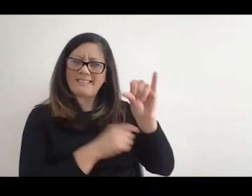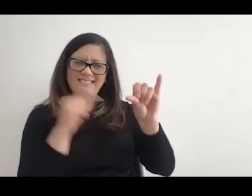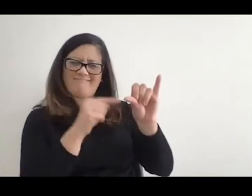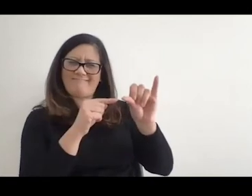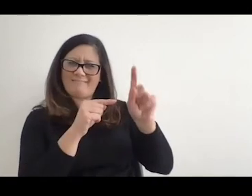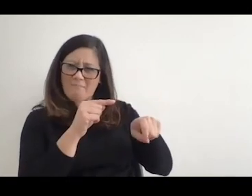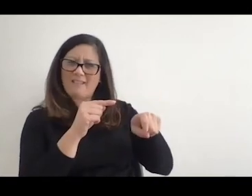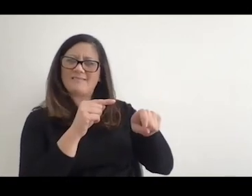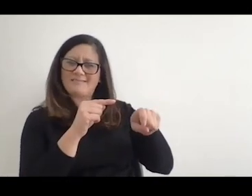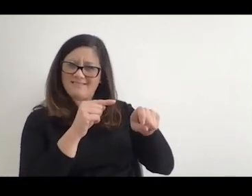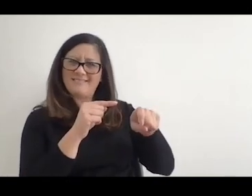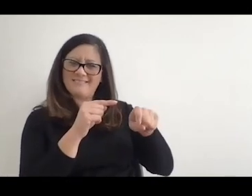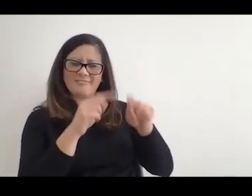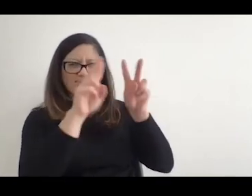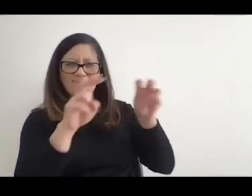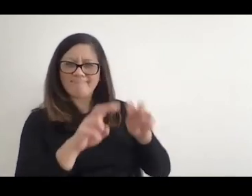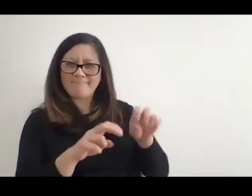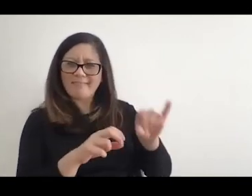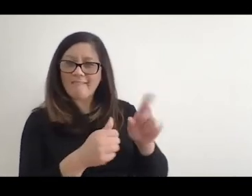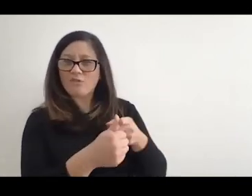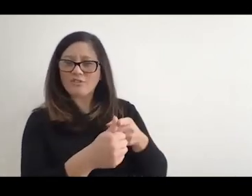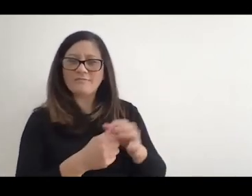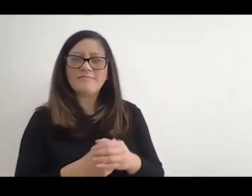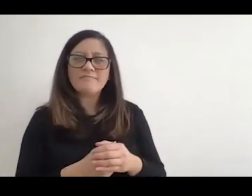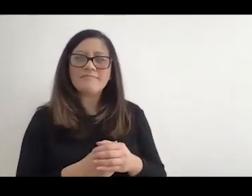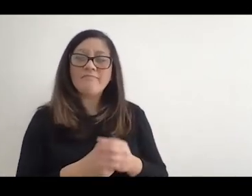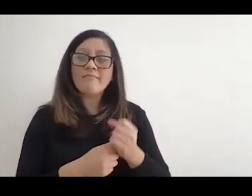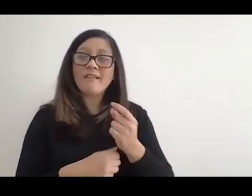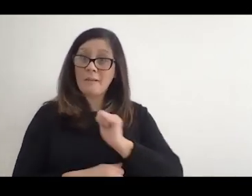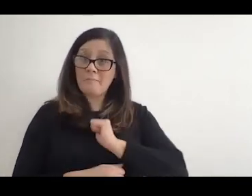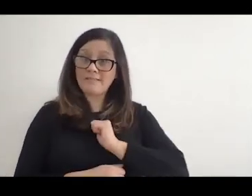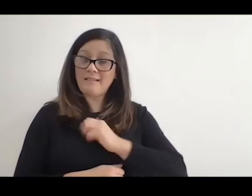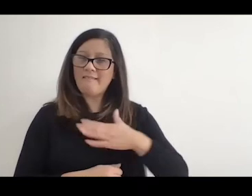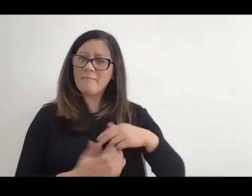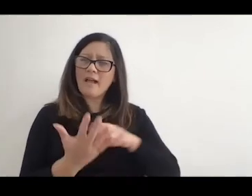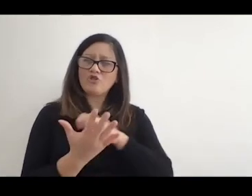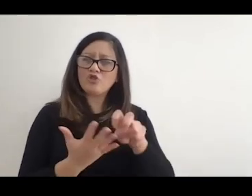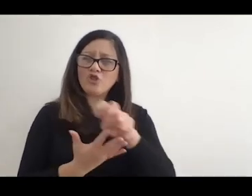examining the idea of disability. My journey started in 1992. With this I told you that